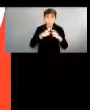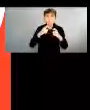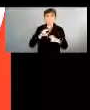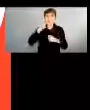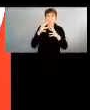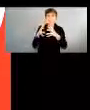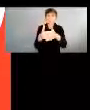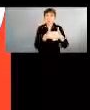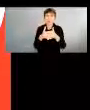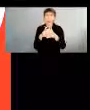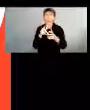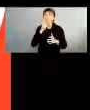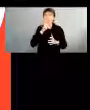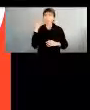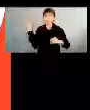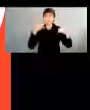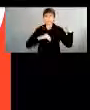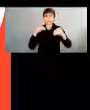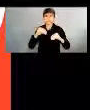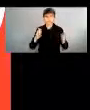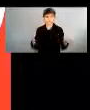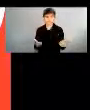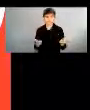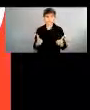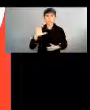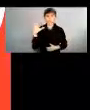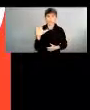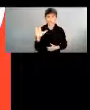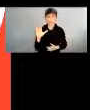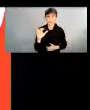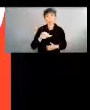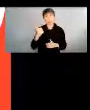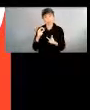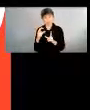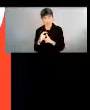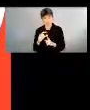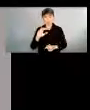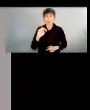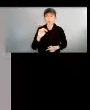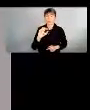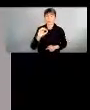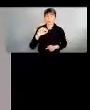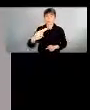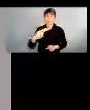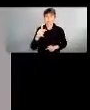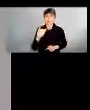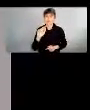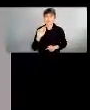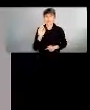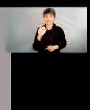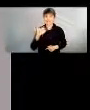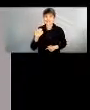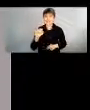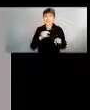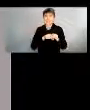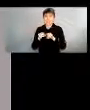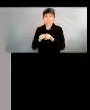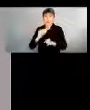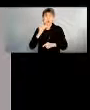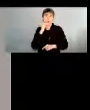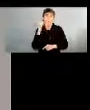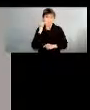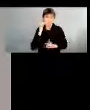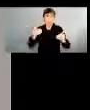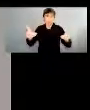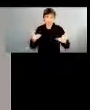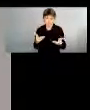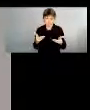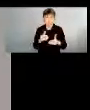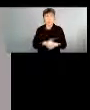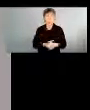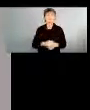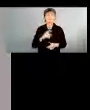or Moh’kinsstis in Blackfoot, home. My name is Taylor Poitras. I use she/her pronouns,